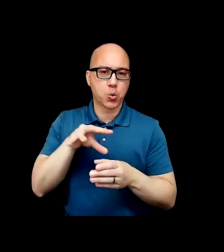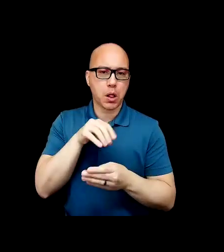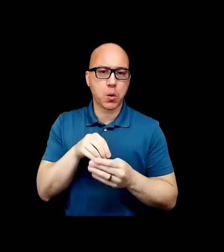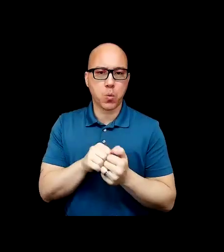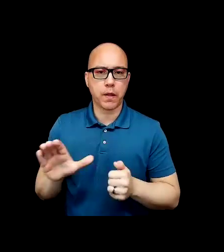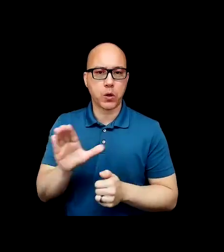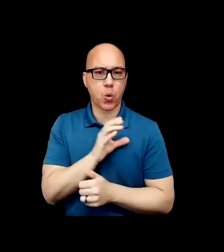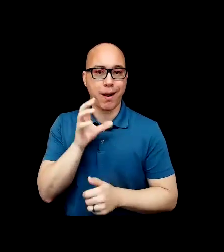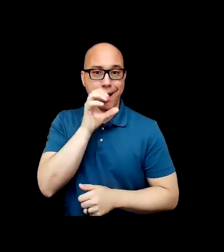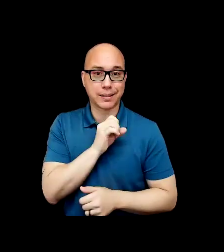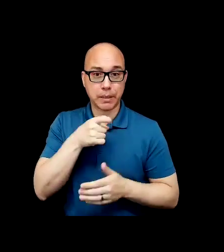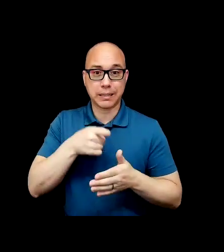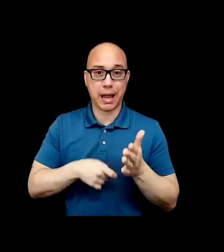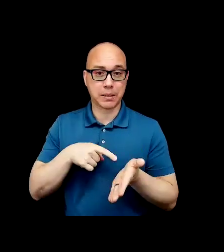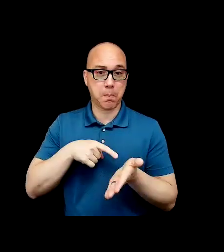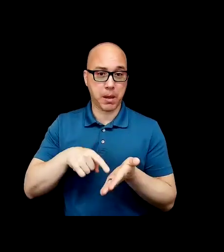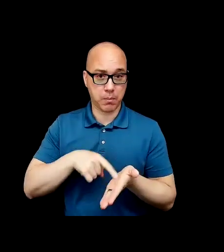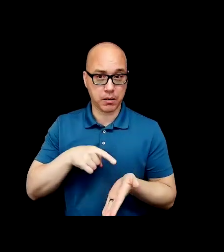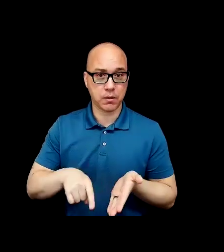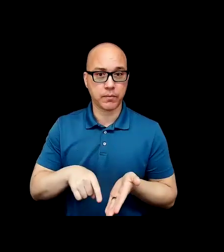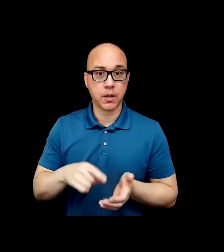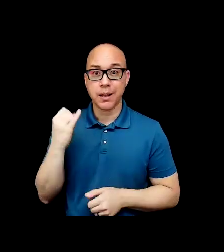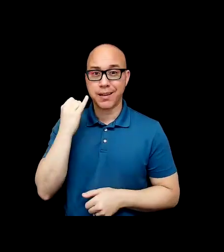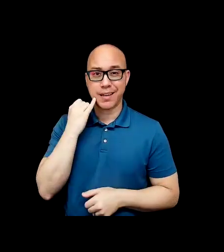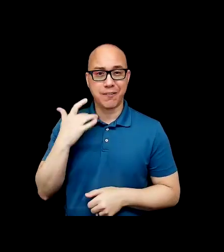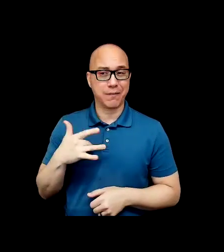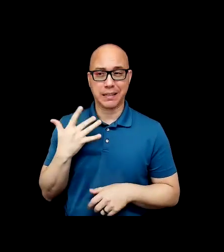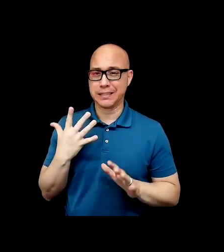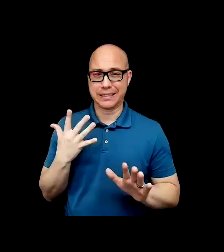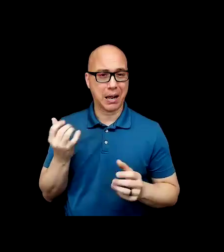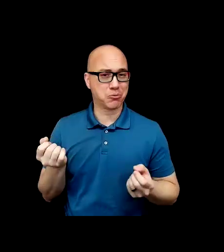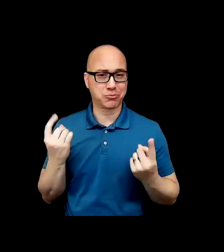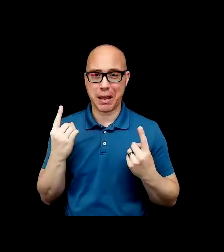Again, if you need help, meet with a Tax Professional so that they can help